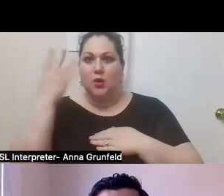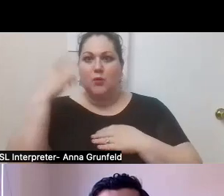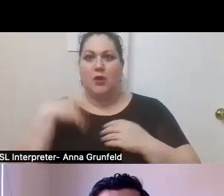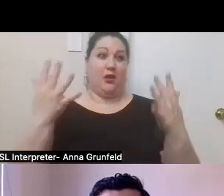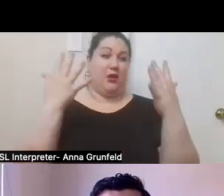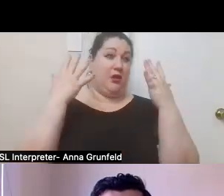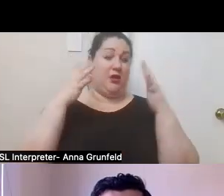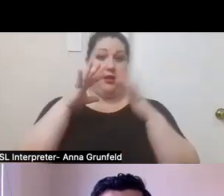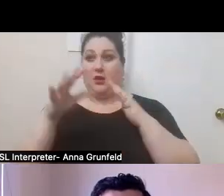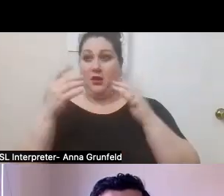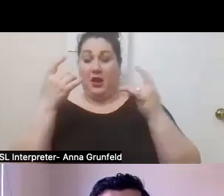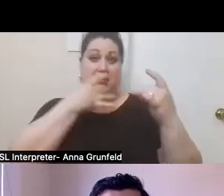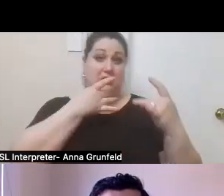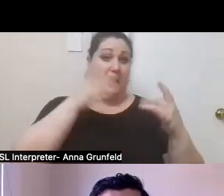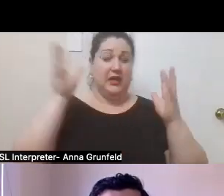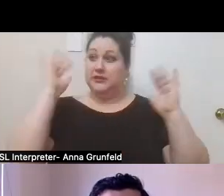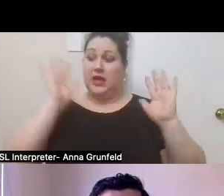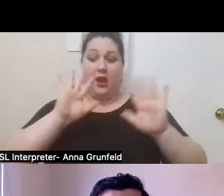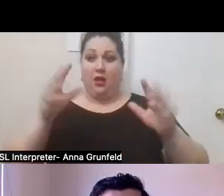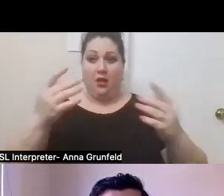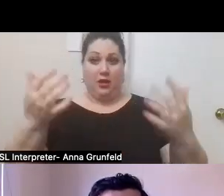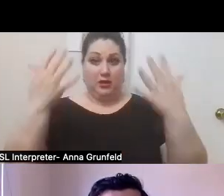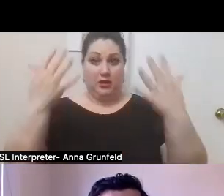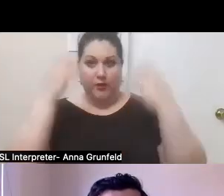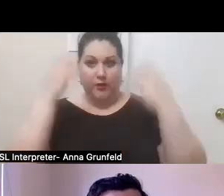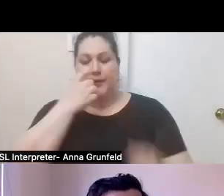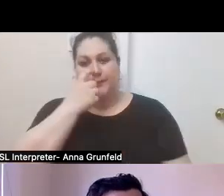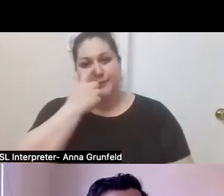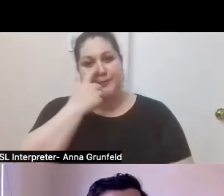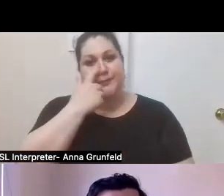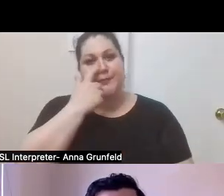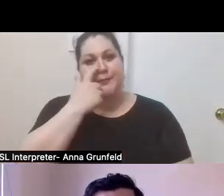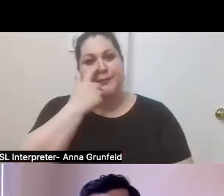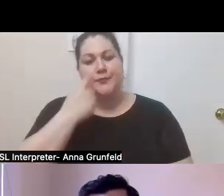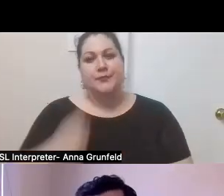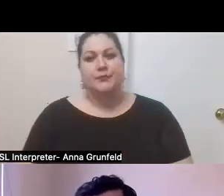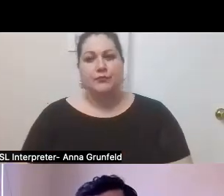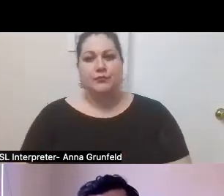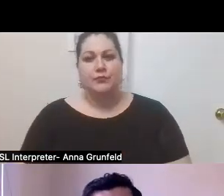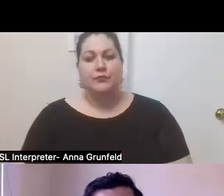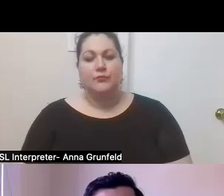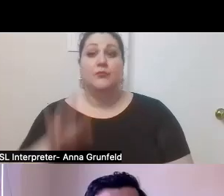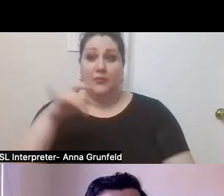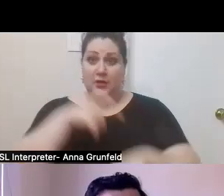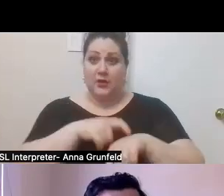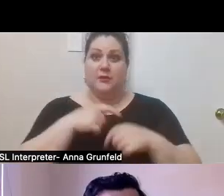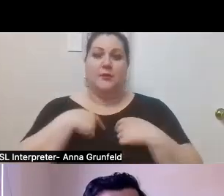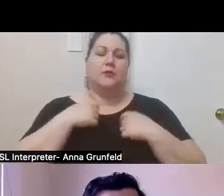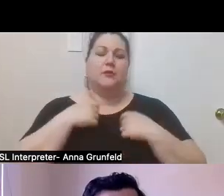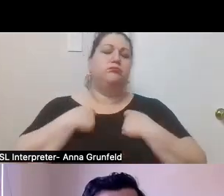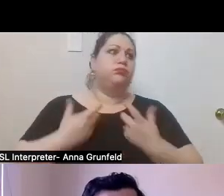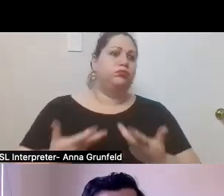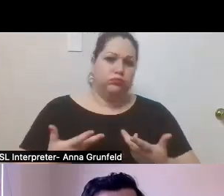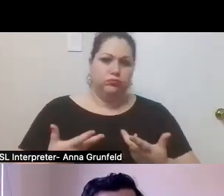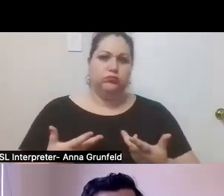And so I often was left fatigued profoundly and needed to return home to take long naps.